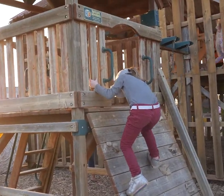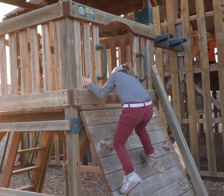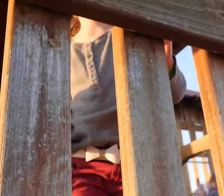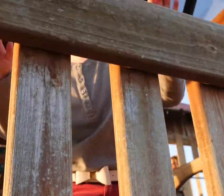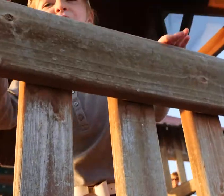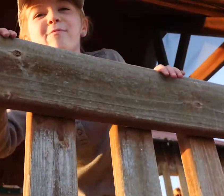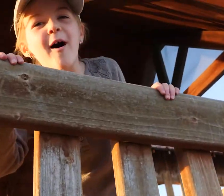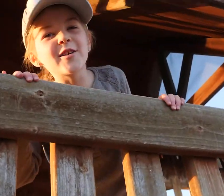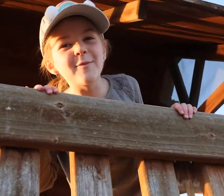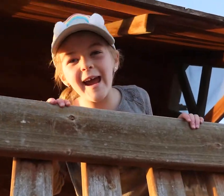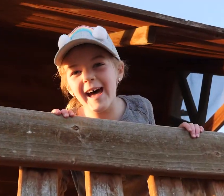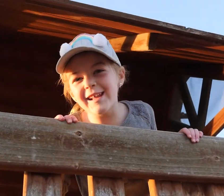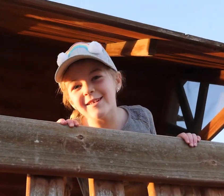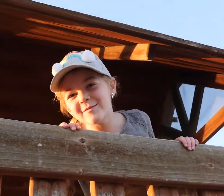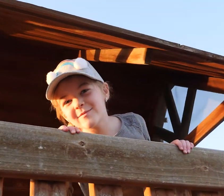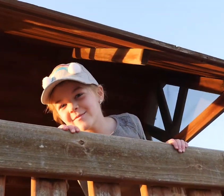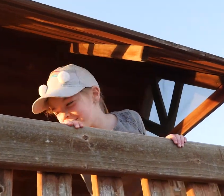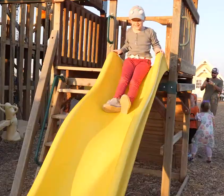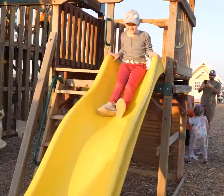FALL